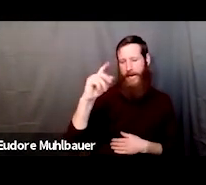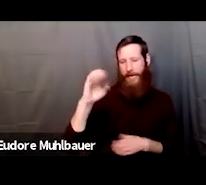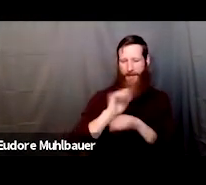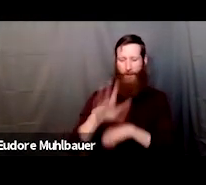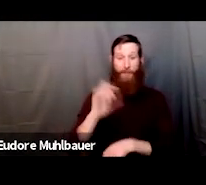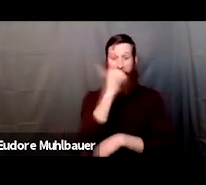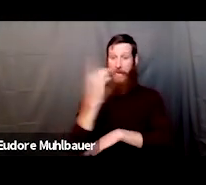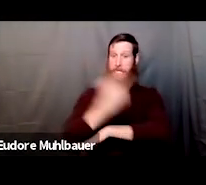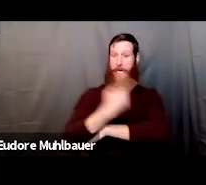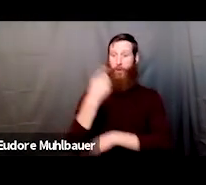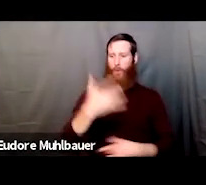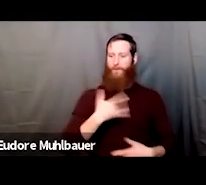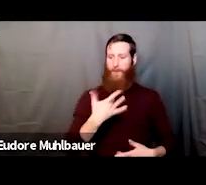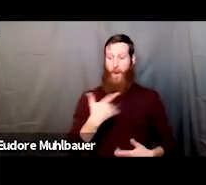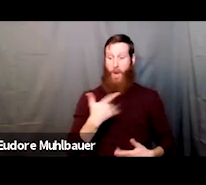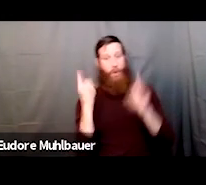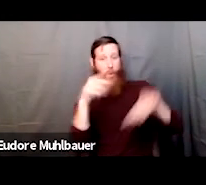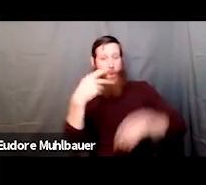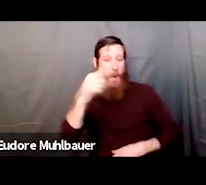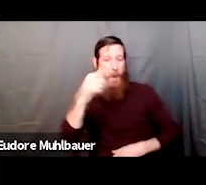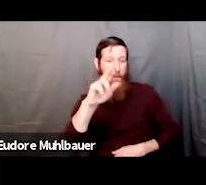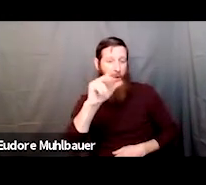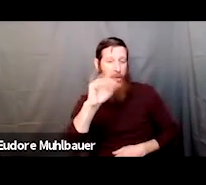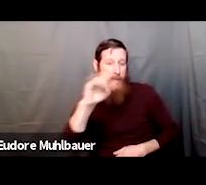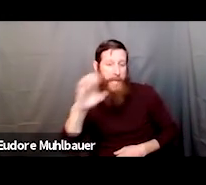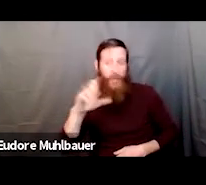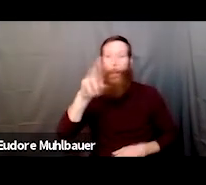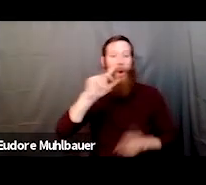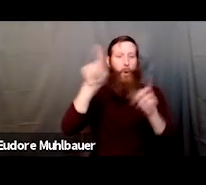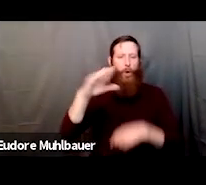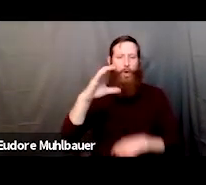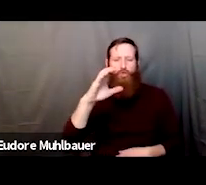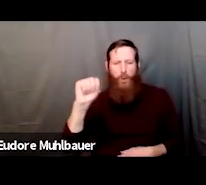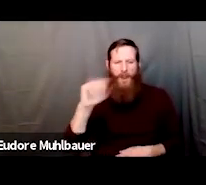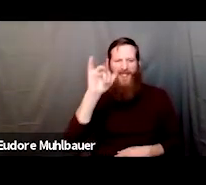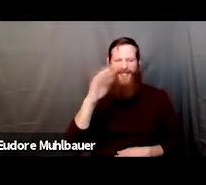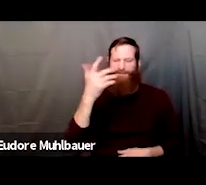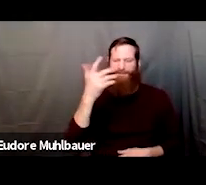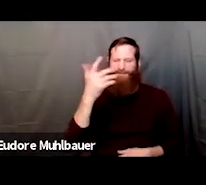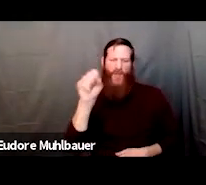you could identify, you know what, I am going to Paradise or I am going to Crystal (that's down here in the West South zone)